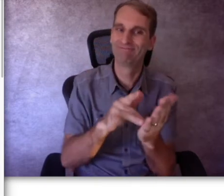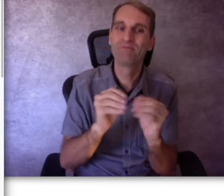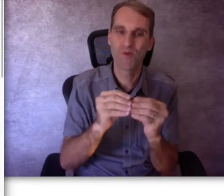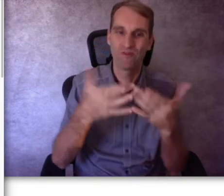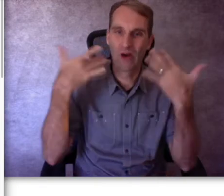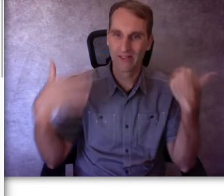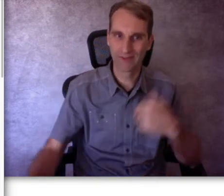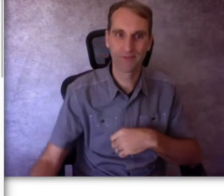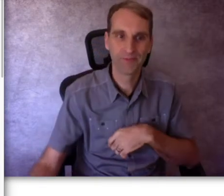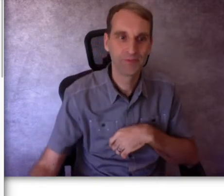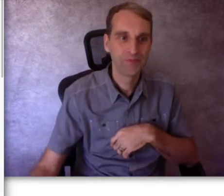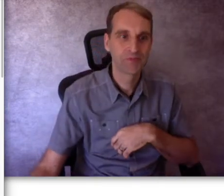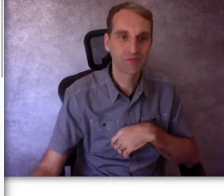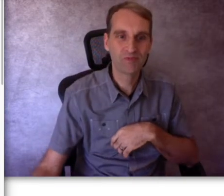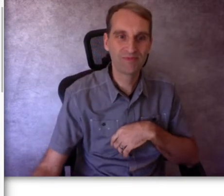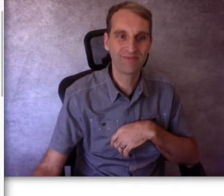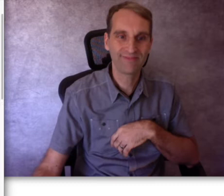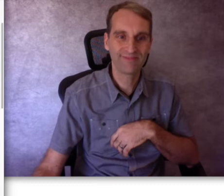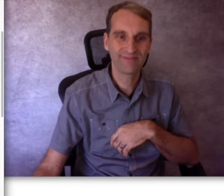You can see a summary and click for more information, which is an user friendly method.